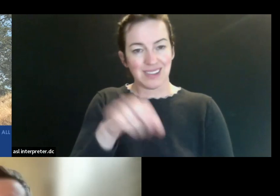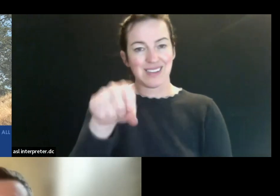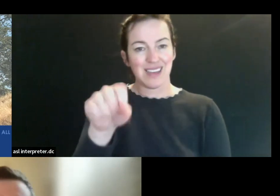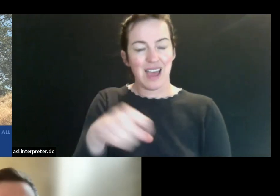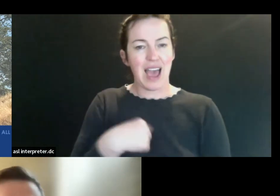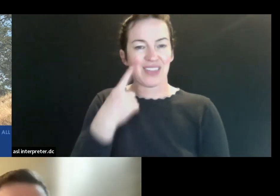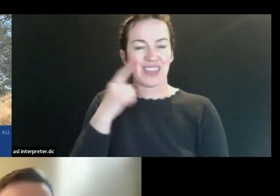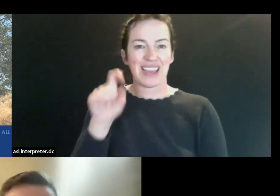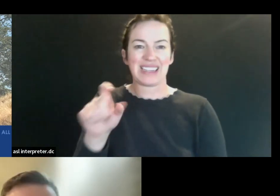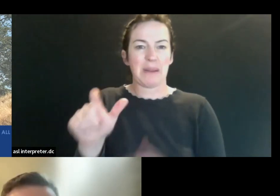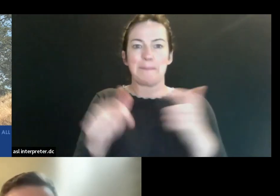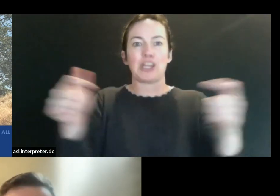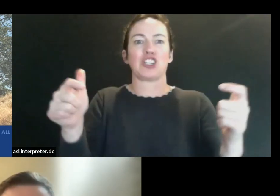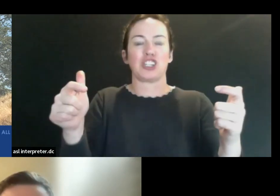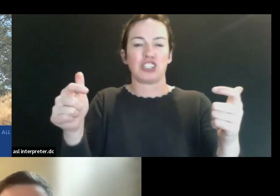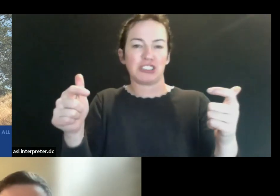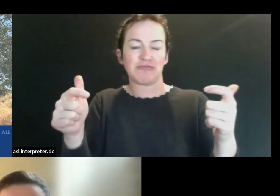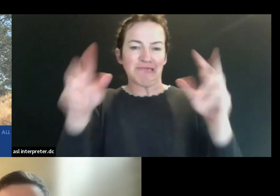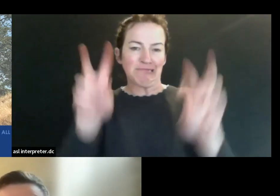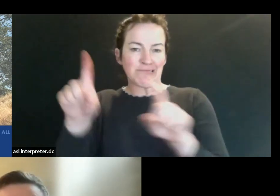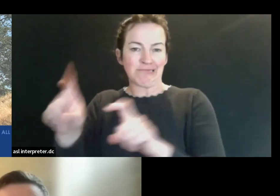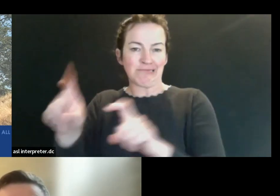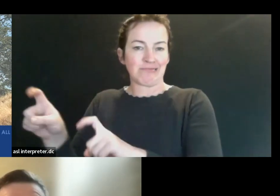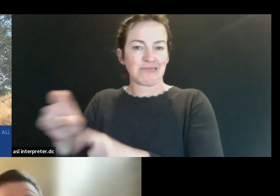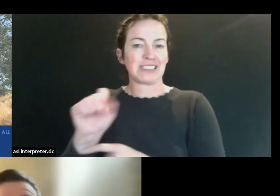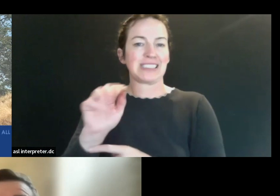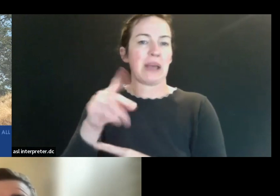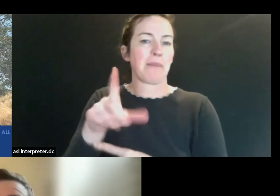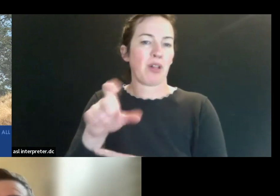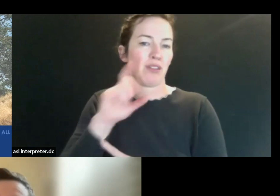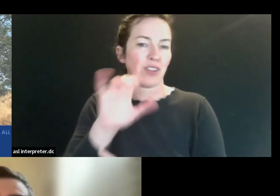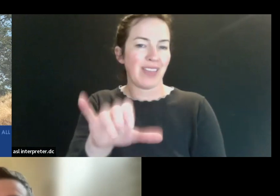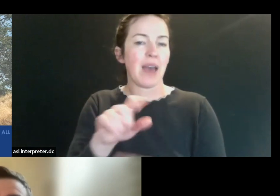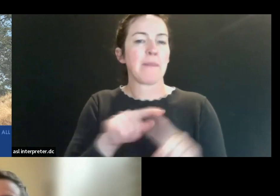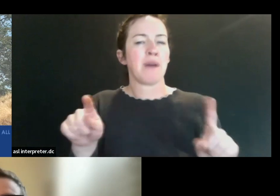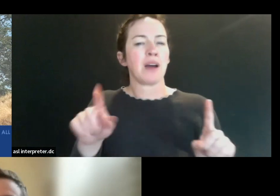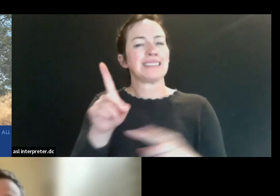a bigger sample size to answer that. Yeah, no problem. But it did give people the option